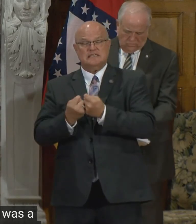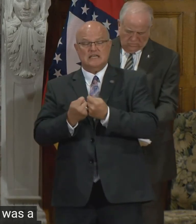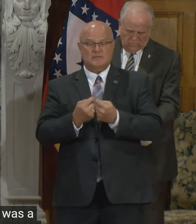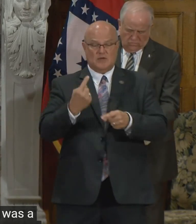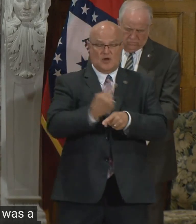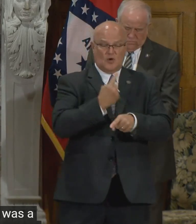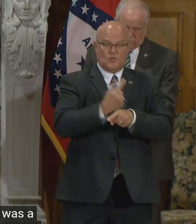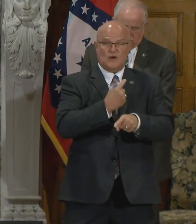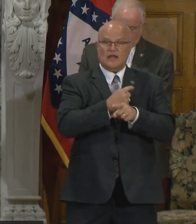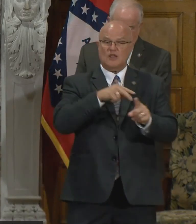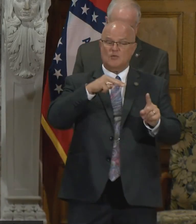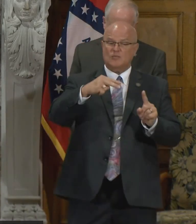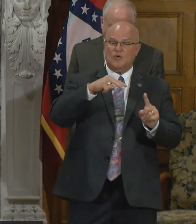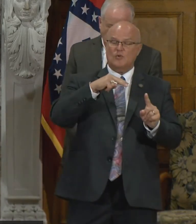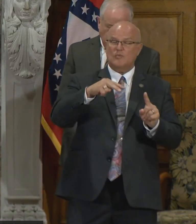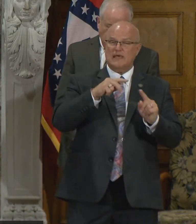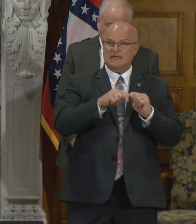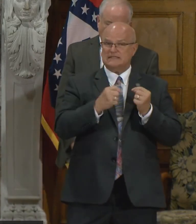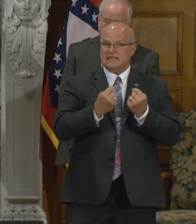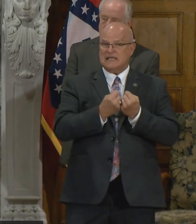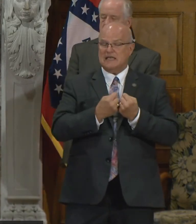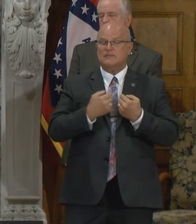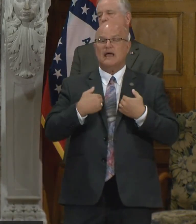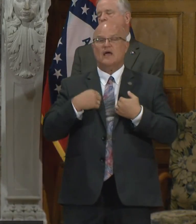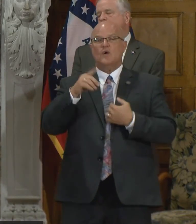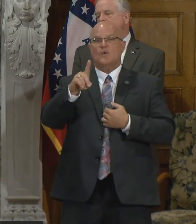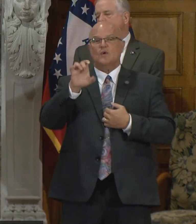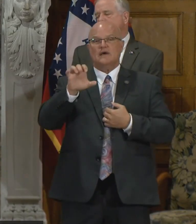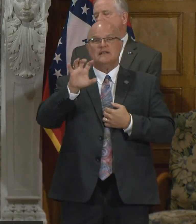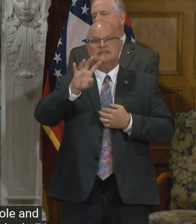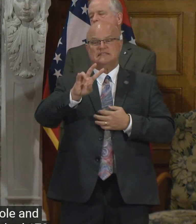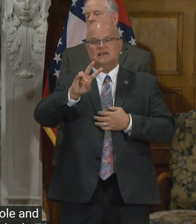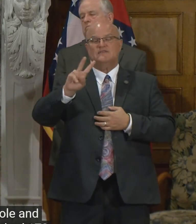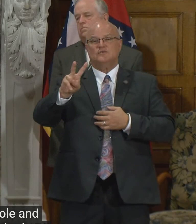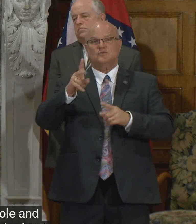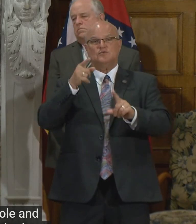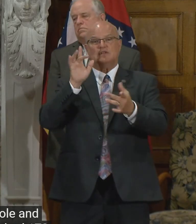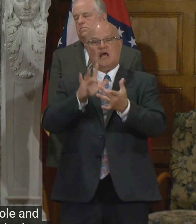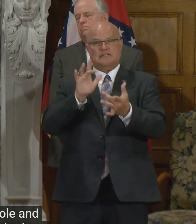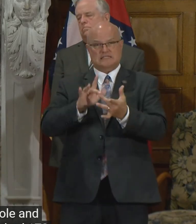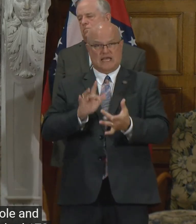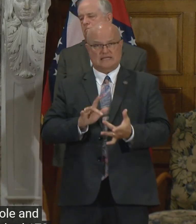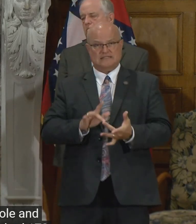regular parole and probation officers, we had 172 direct contacts resulting in